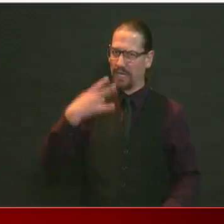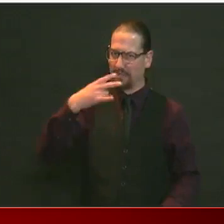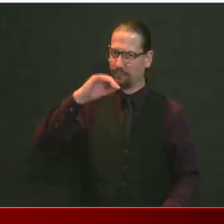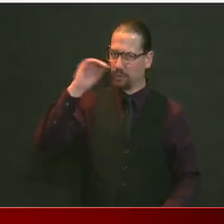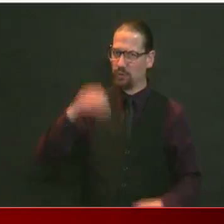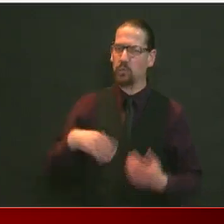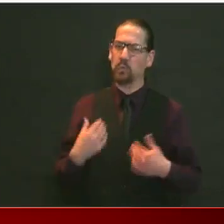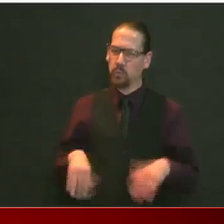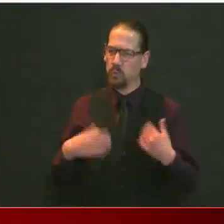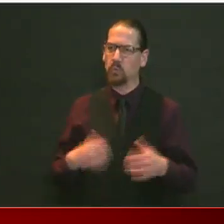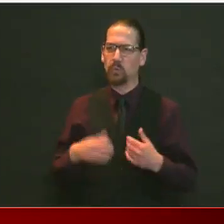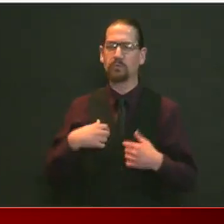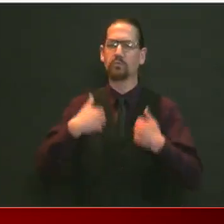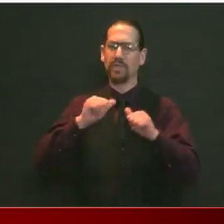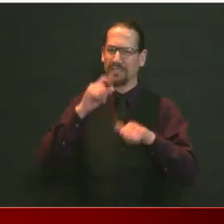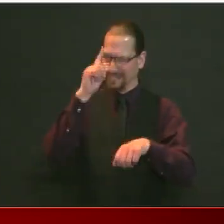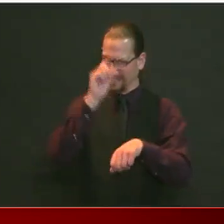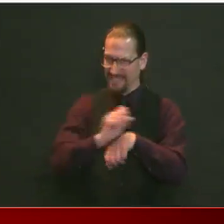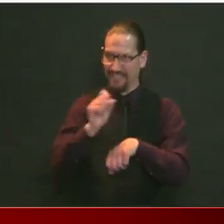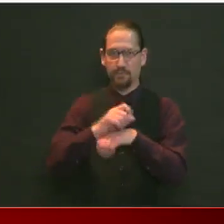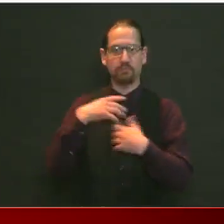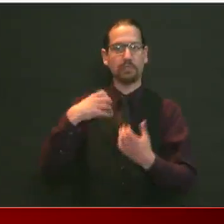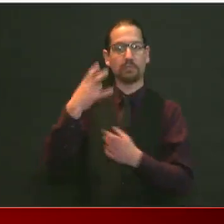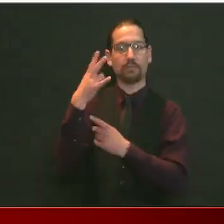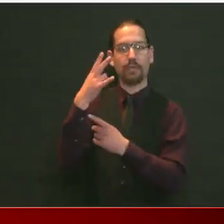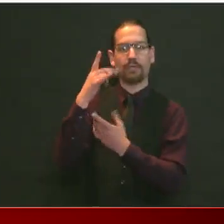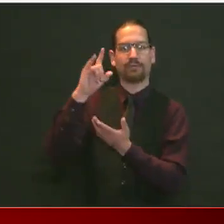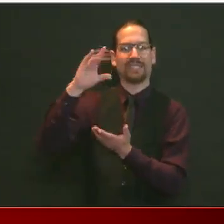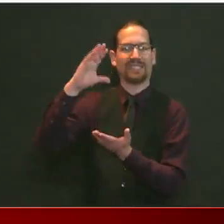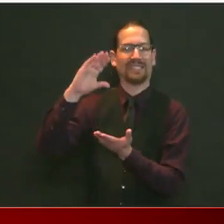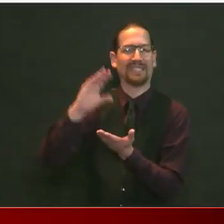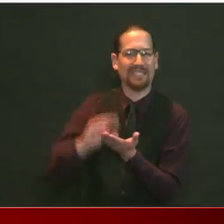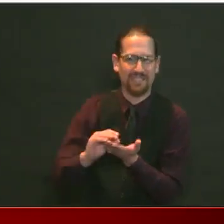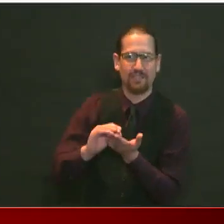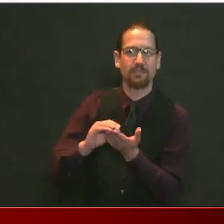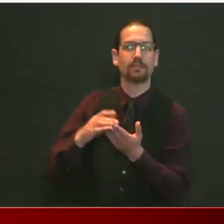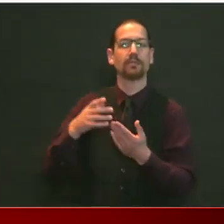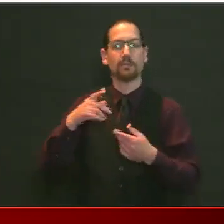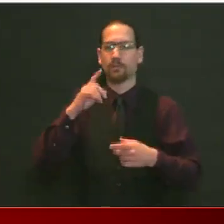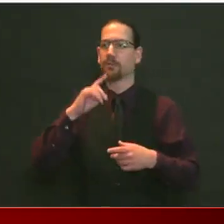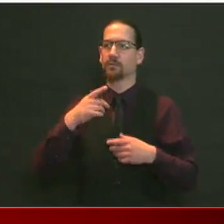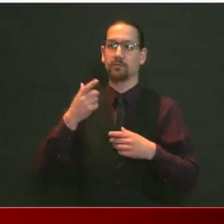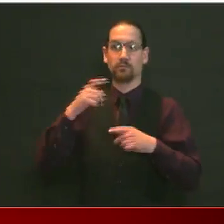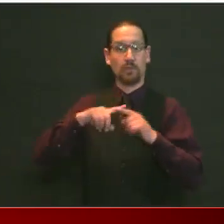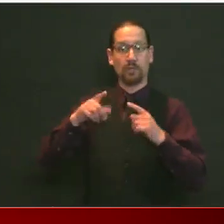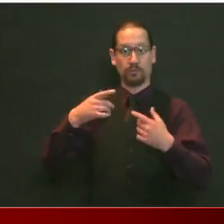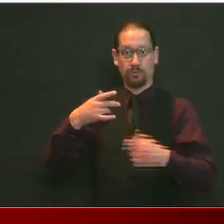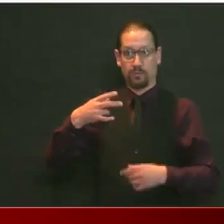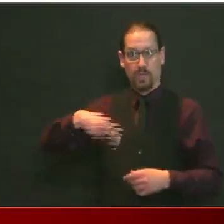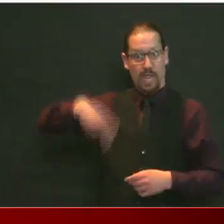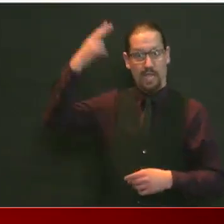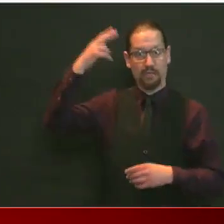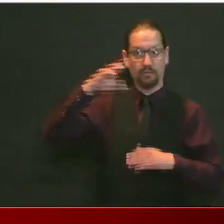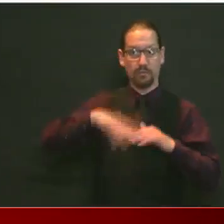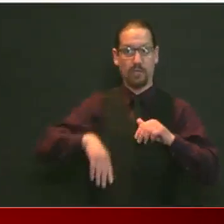IT IS DEVASTATING TO HAVE A 17% UNEMPLOYMENT AND WE ARE GOING TO STAND THIS ECONOMY BACK UP AND WE ARE GOING TO GET YOU BACK TO WORK. IT'S A LITTLE HIGHER THAN THE